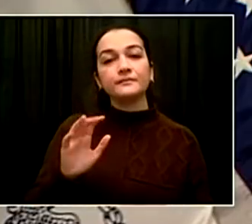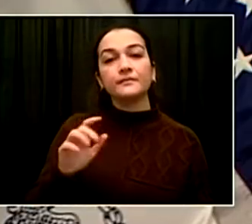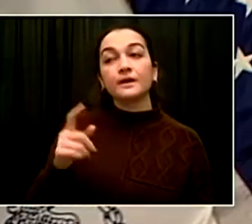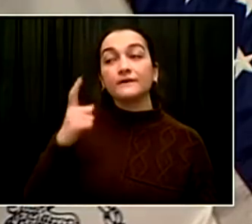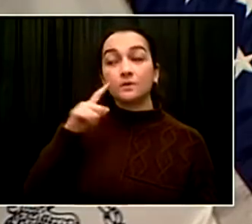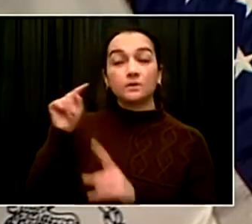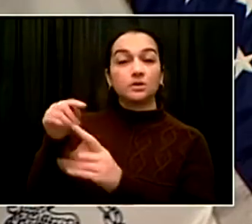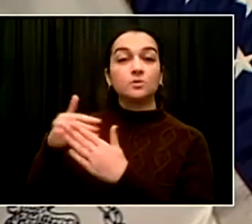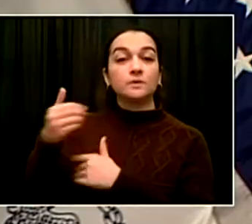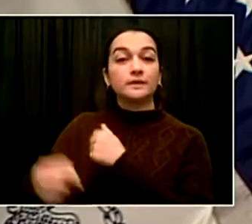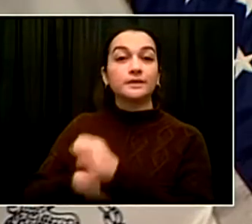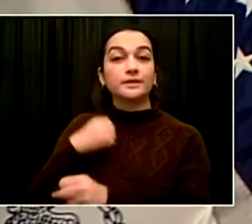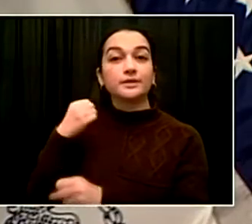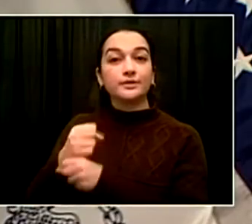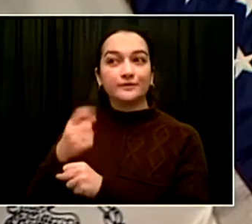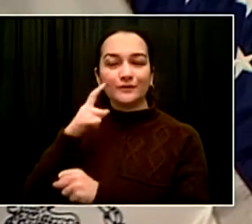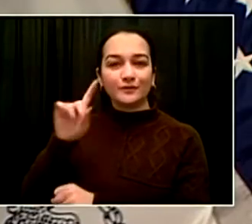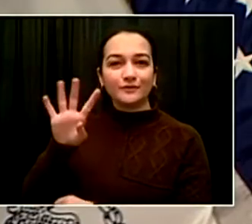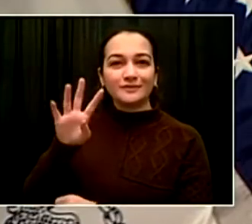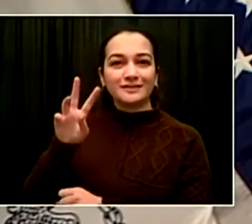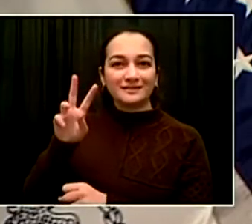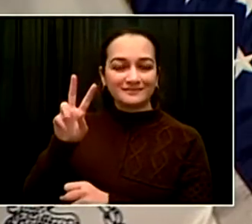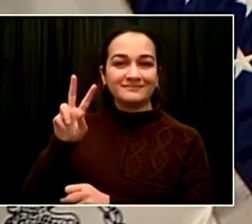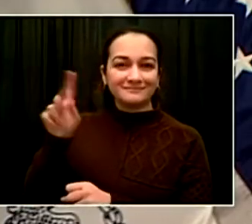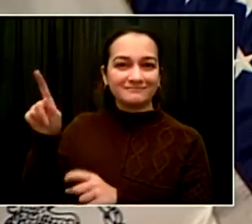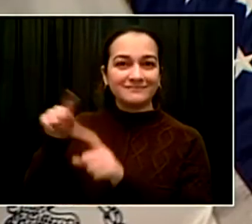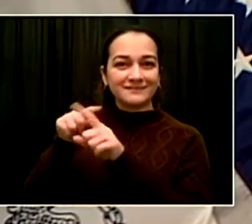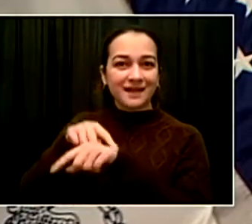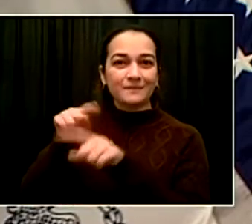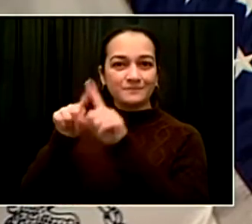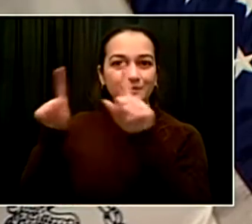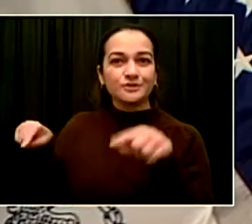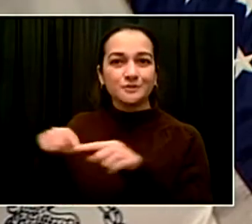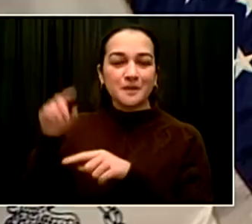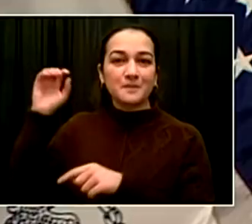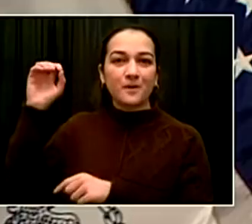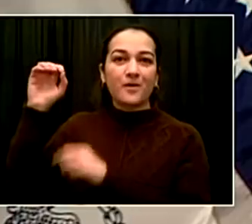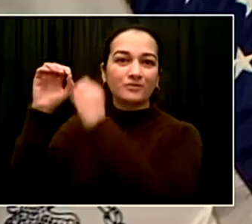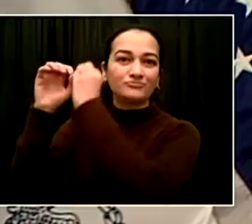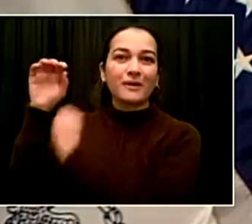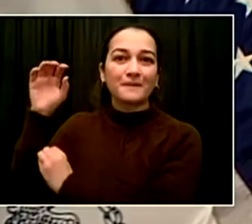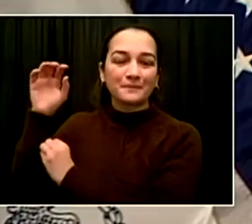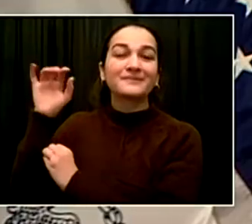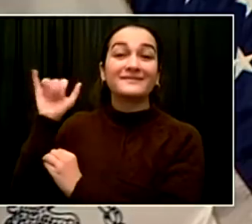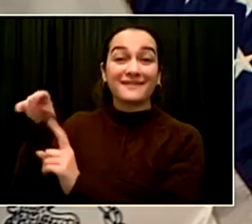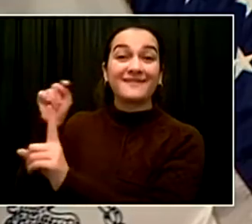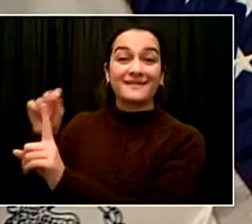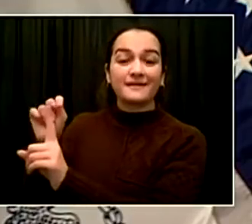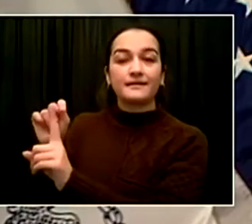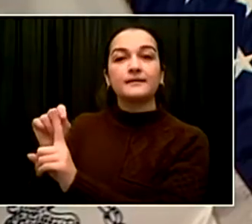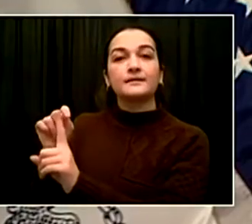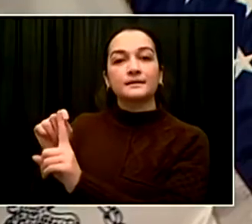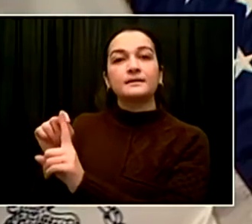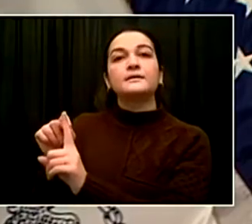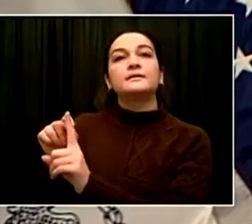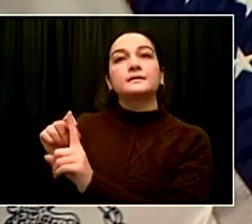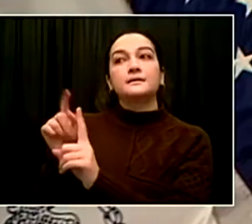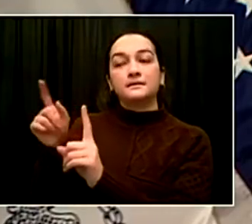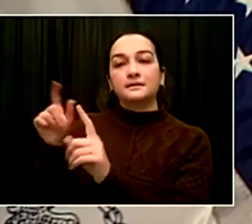TO YOUR QUESTION ABOUT NEW